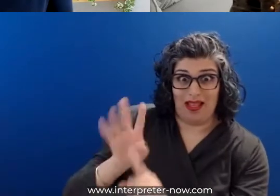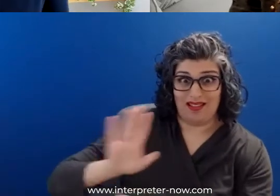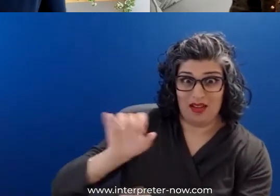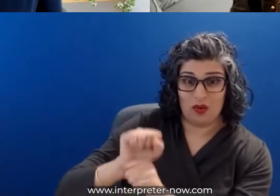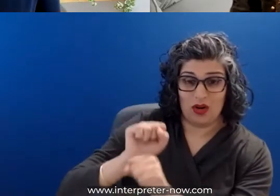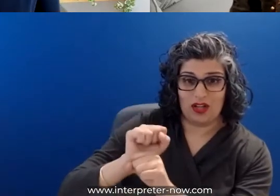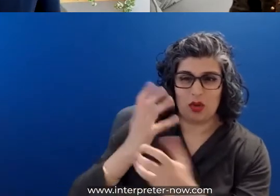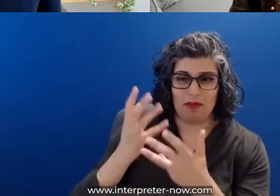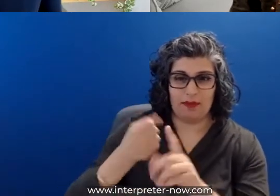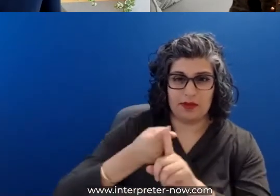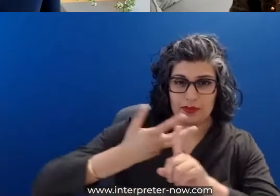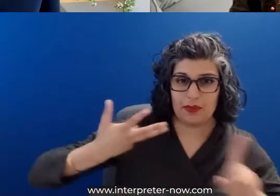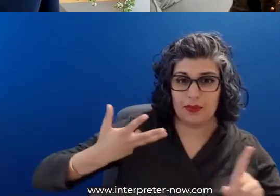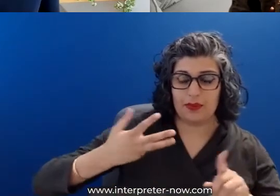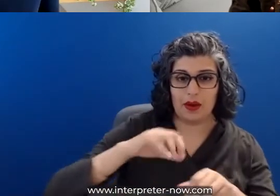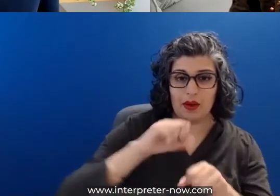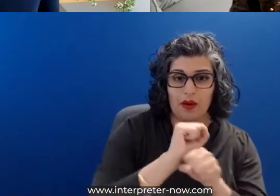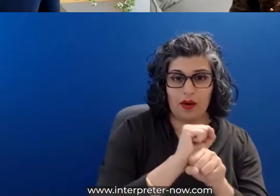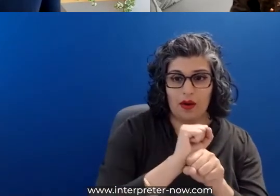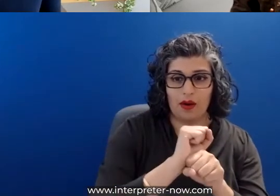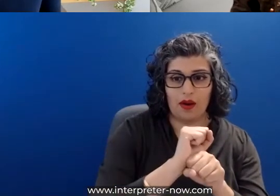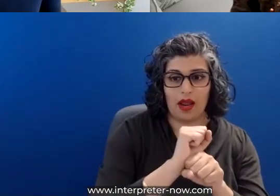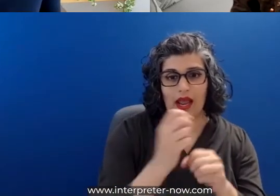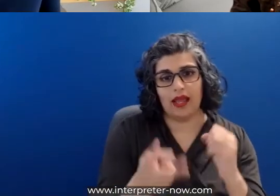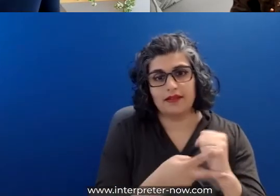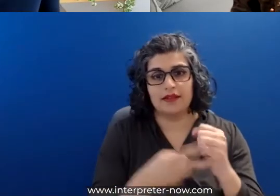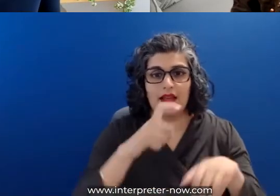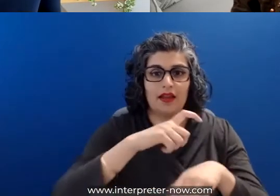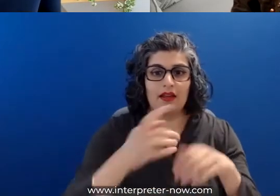talk a little bit about employment, and then also reserve time specifically to talk about